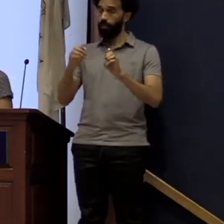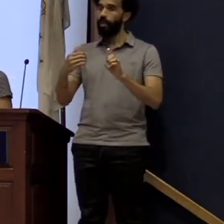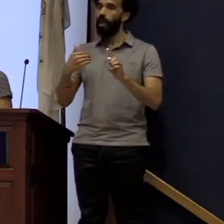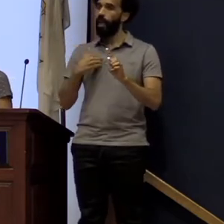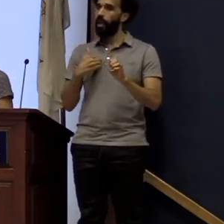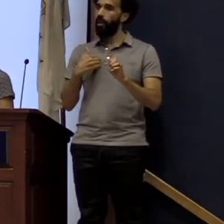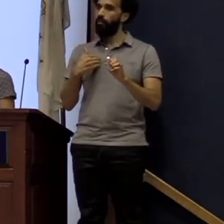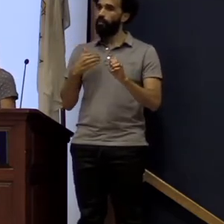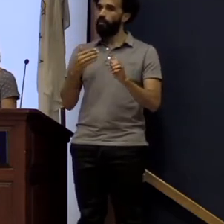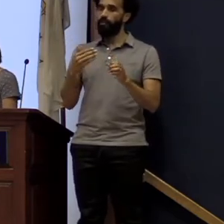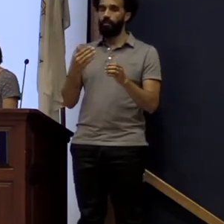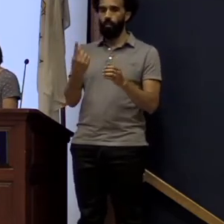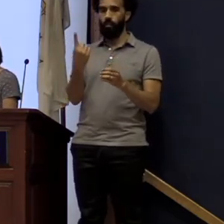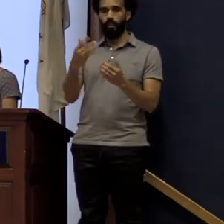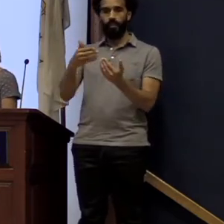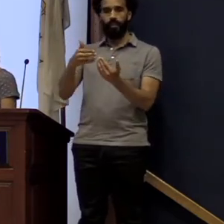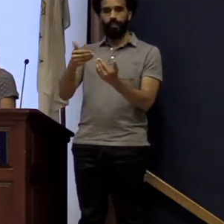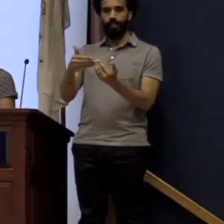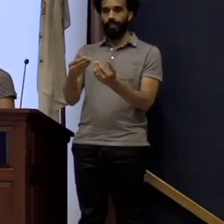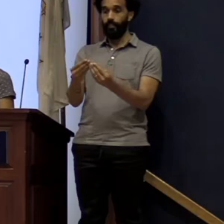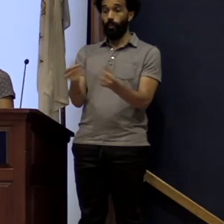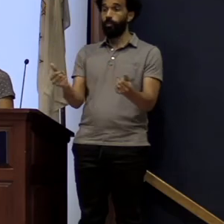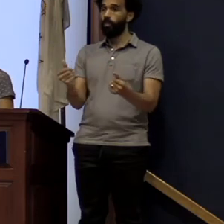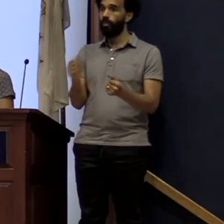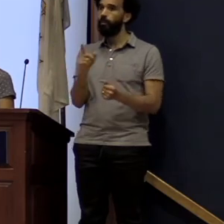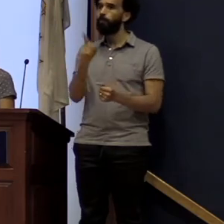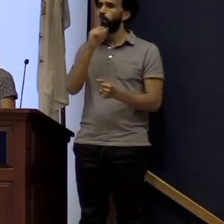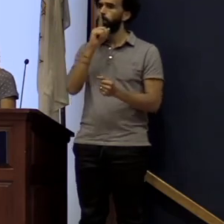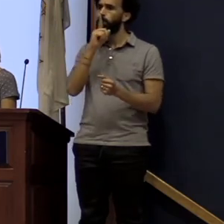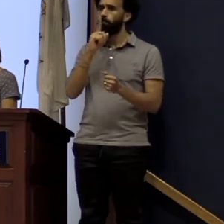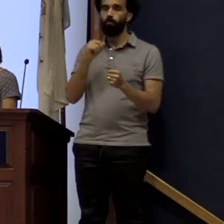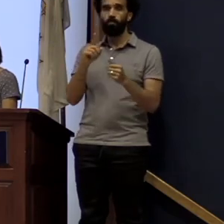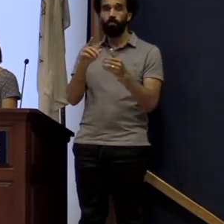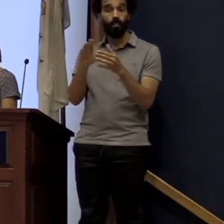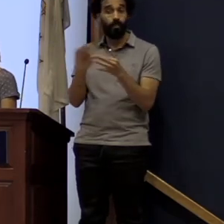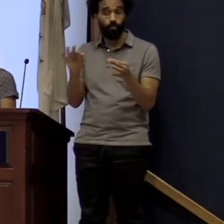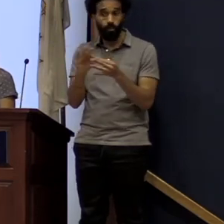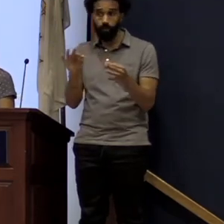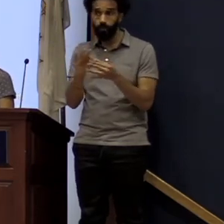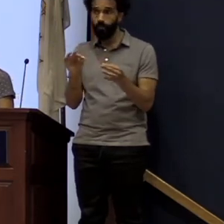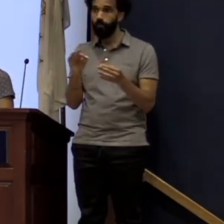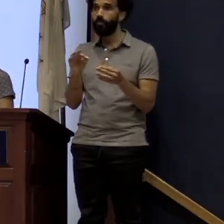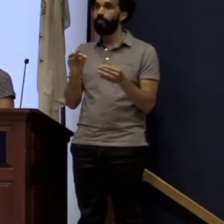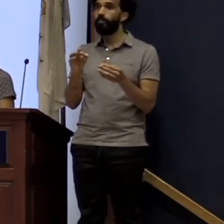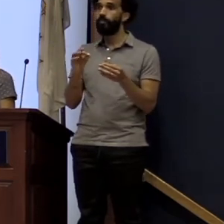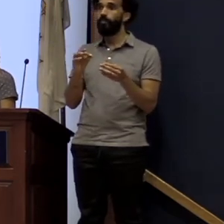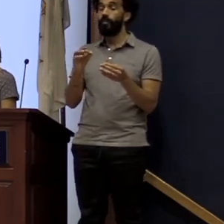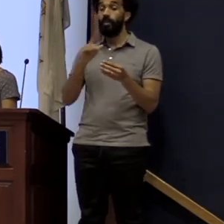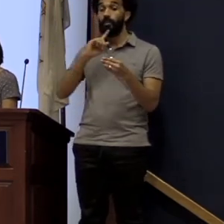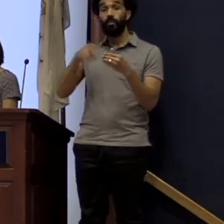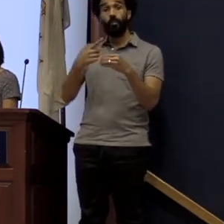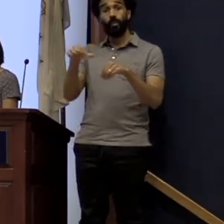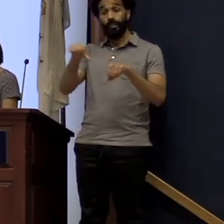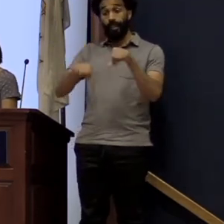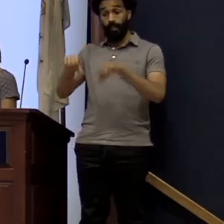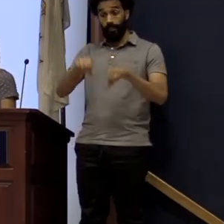Solution that was not even mentioned and you know when you talked about science Science has to be in the context of common sense